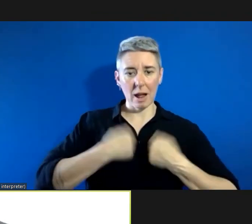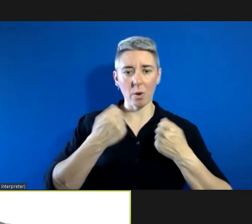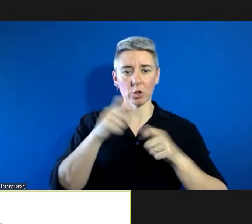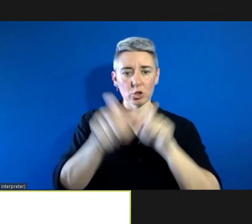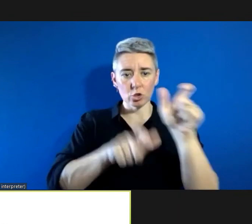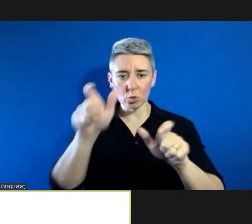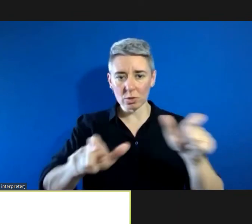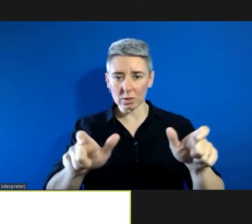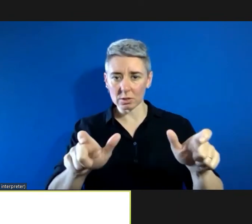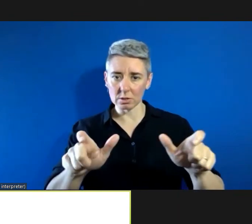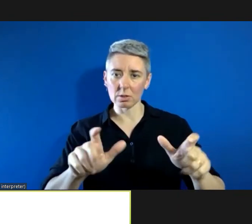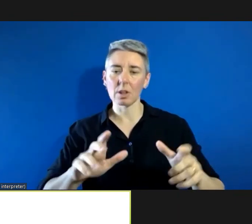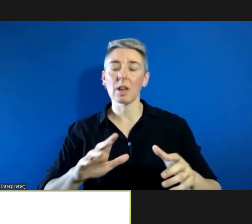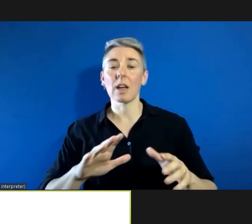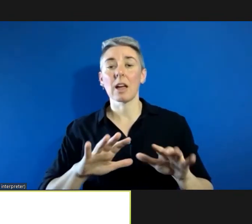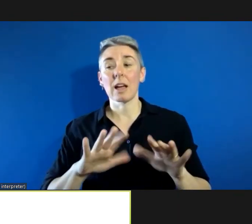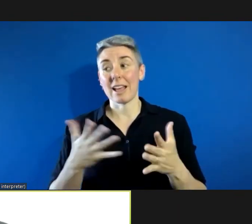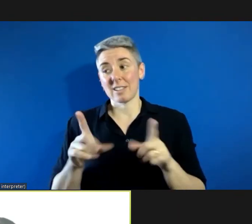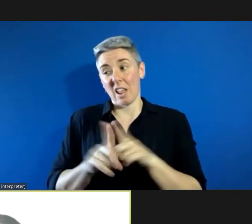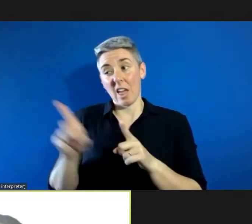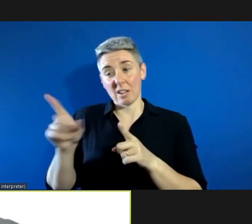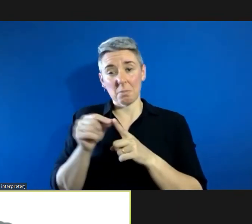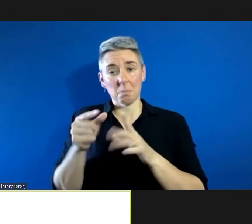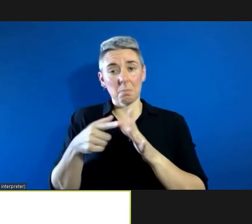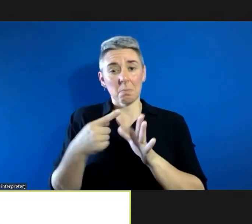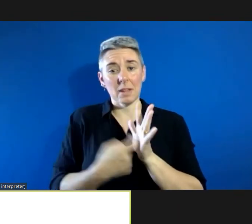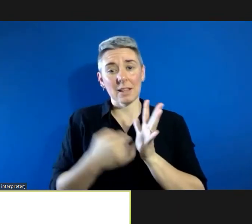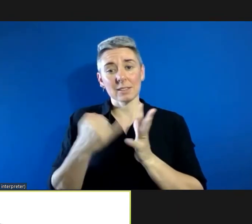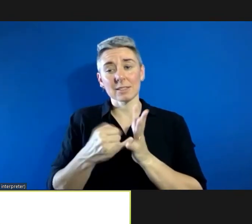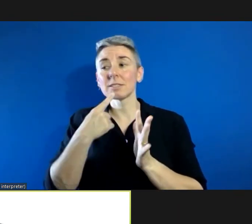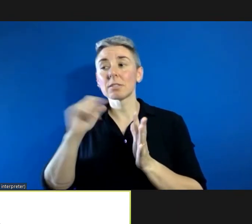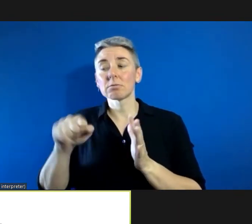and again, what Piers is saying looking at those gaps, those gaps of knowledge and filling them in.